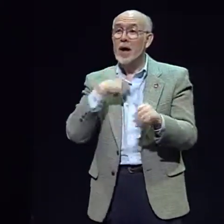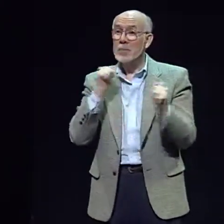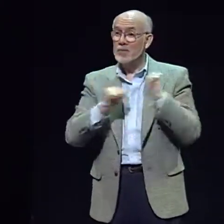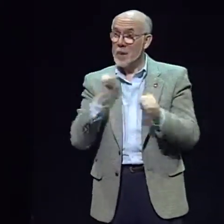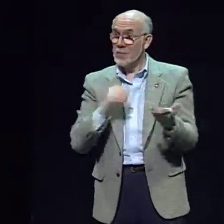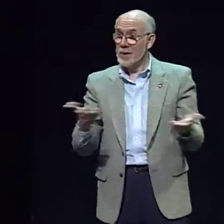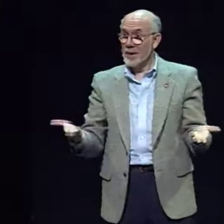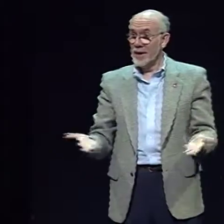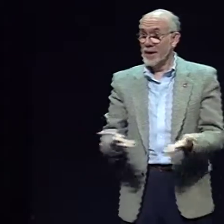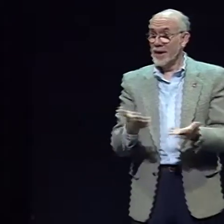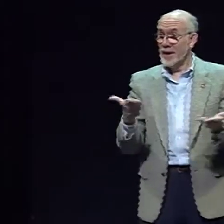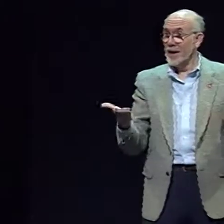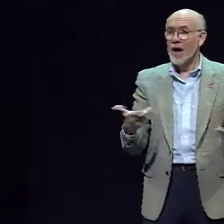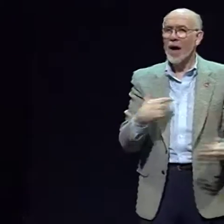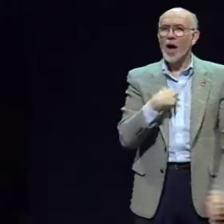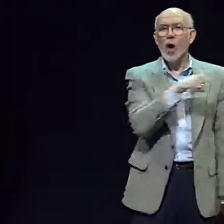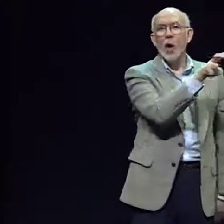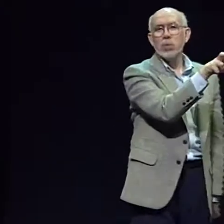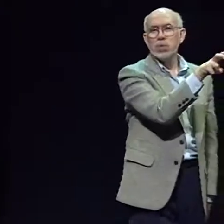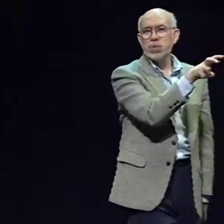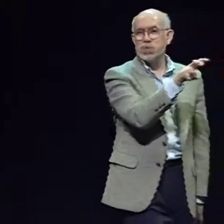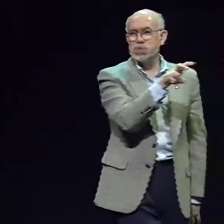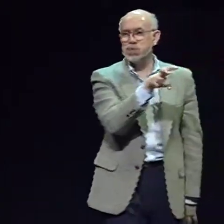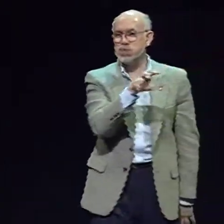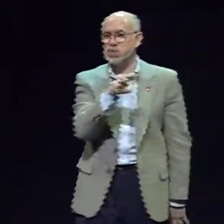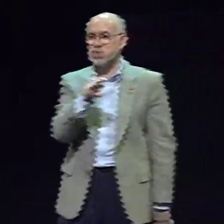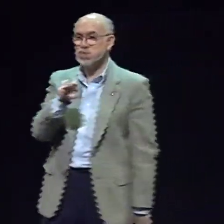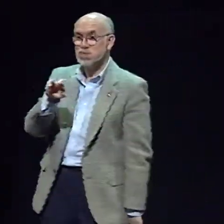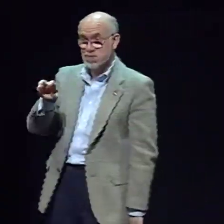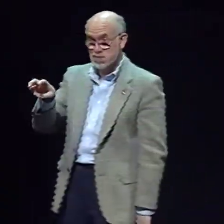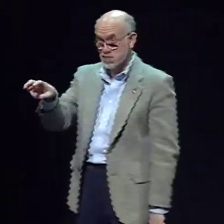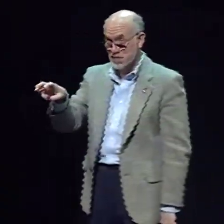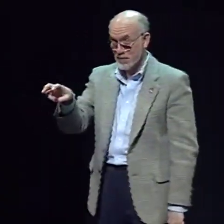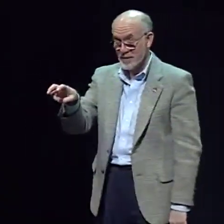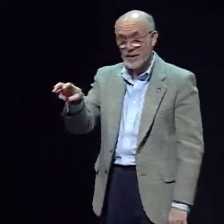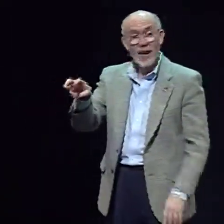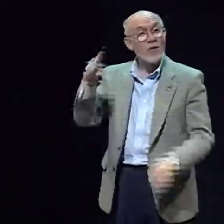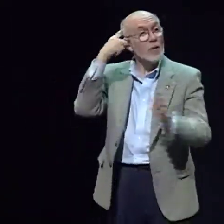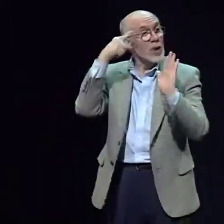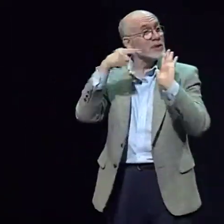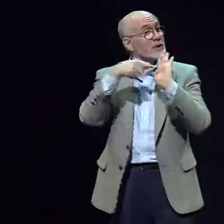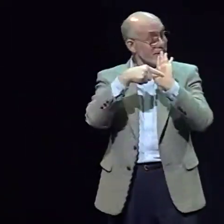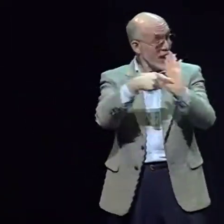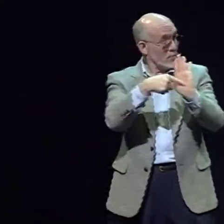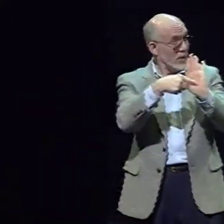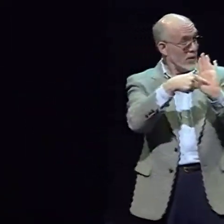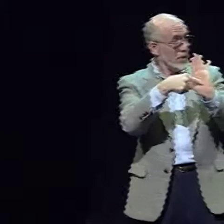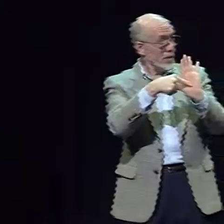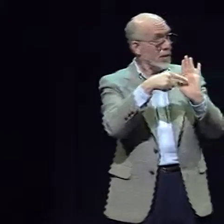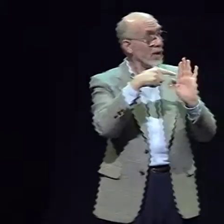LAST NIGHT, WHEN I PERFORMED HERE, I WAS IN THE MIDST OF THAT TRANSITION.